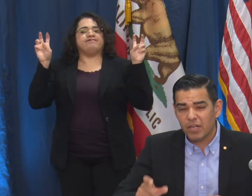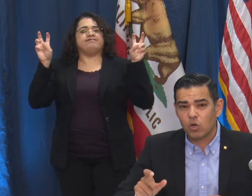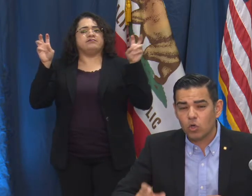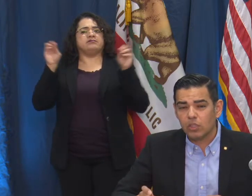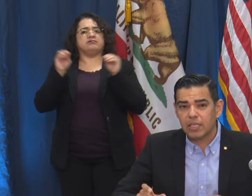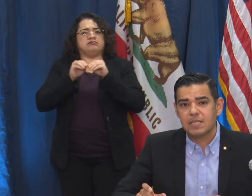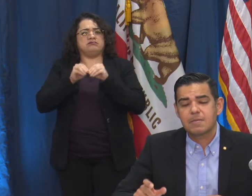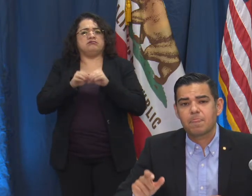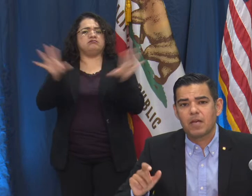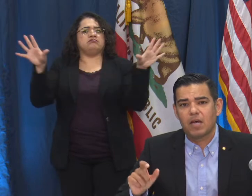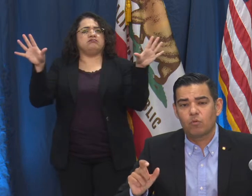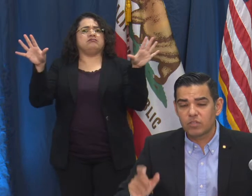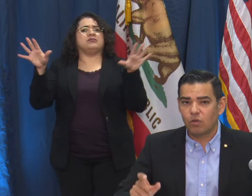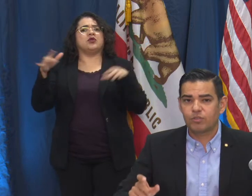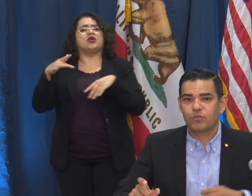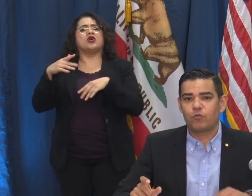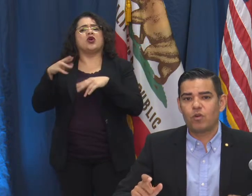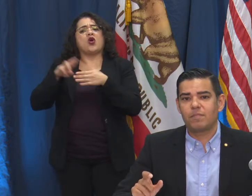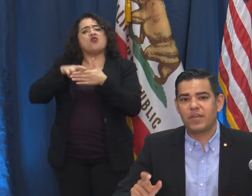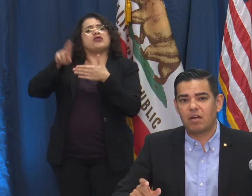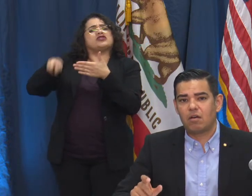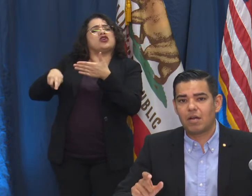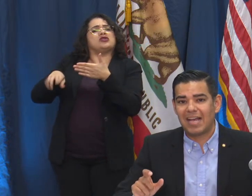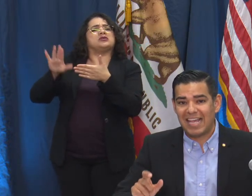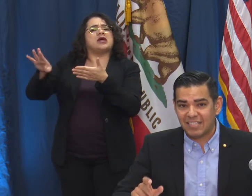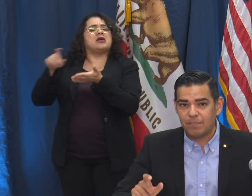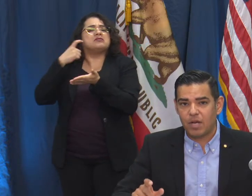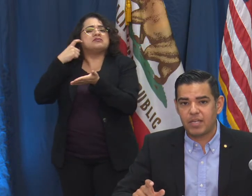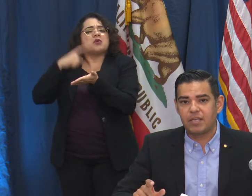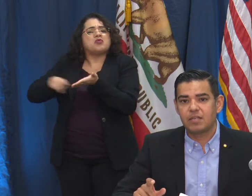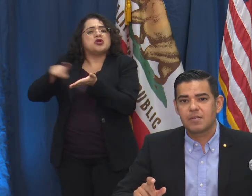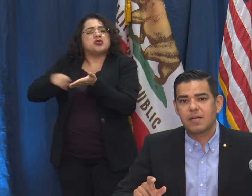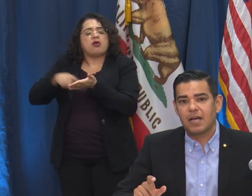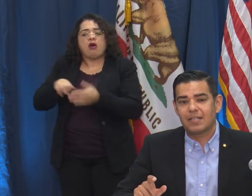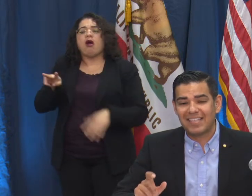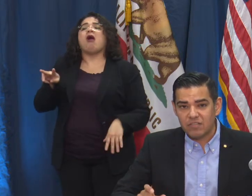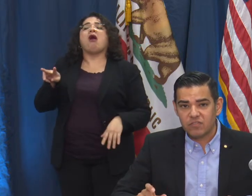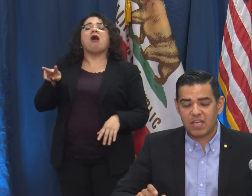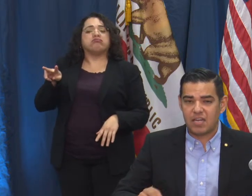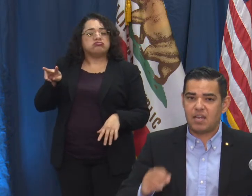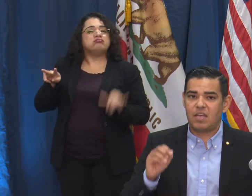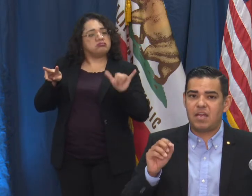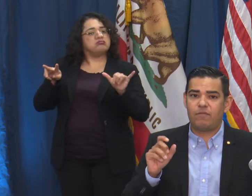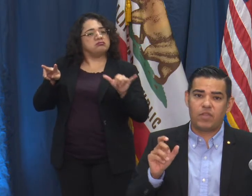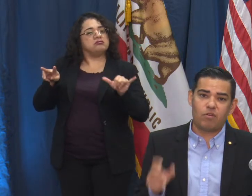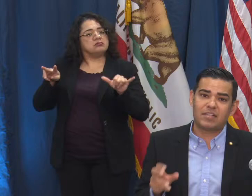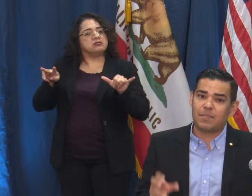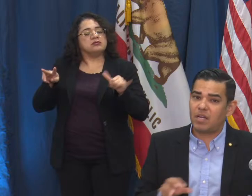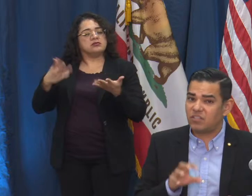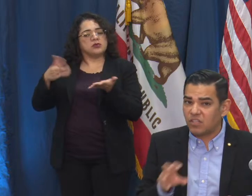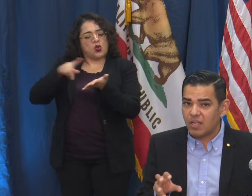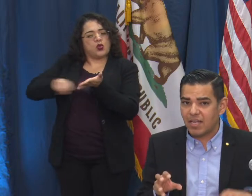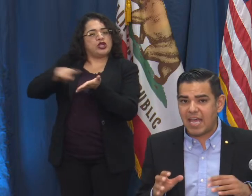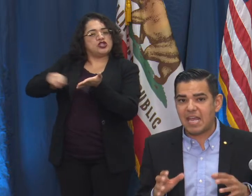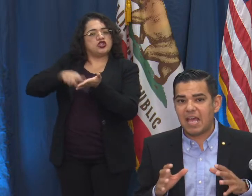early result from their antibody test and their antibody study and as a